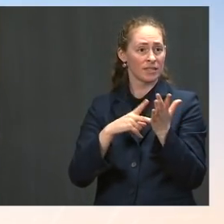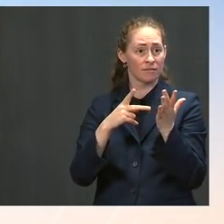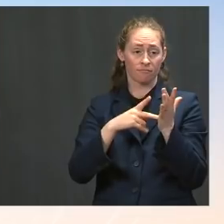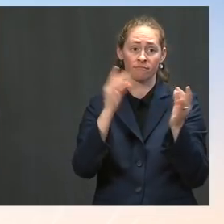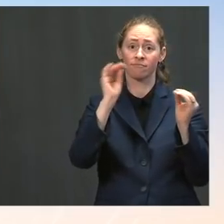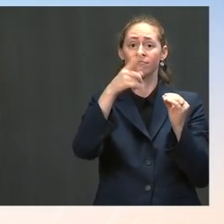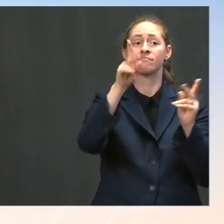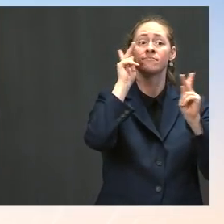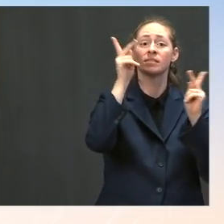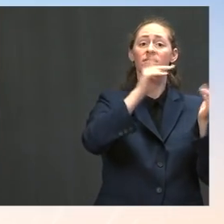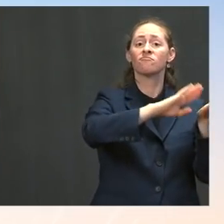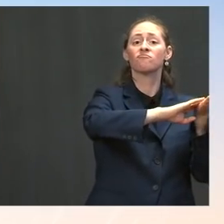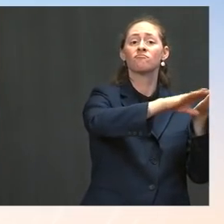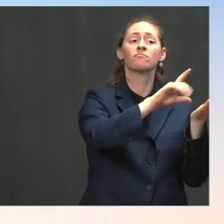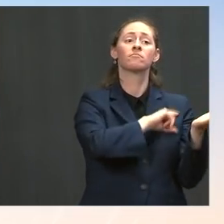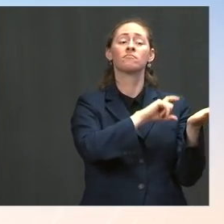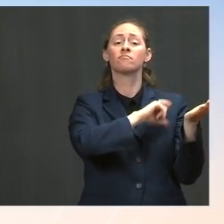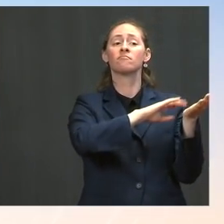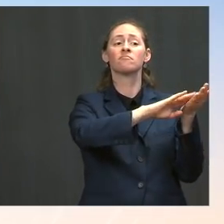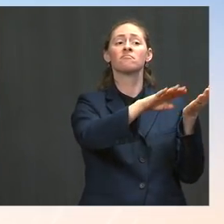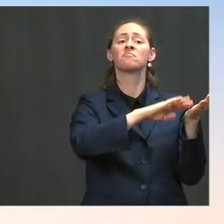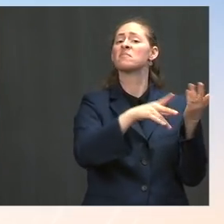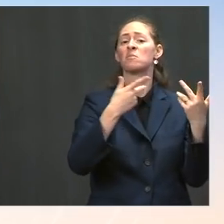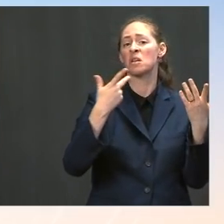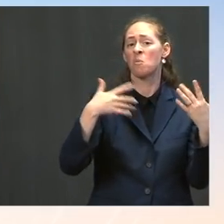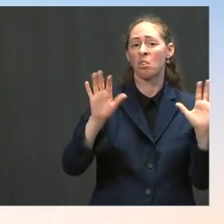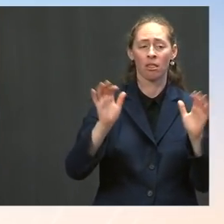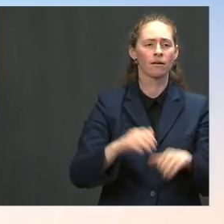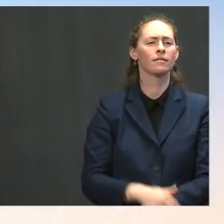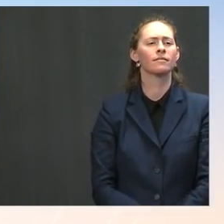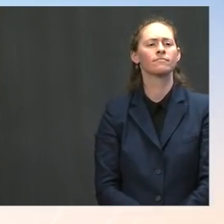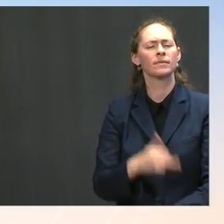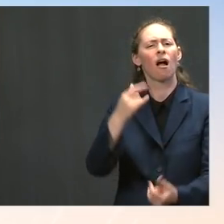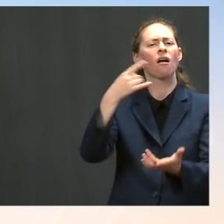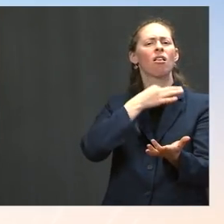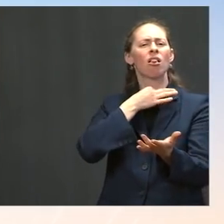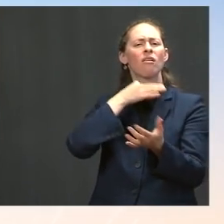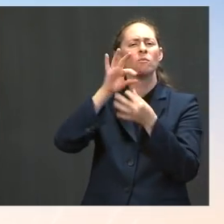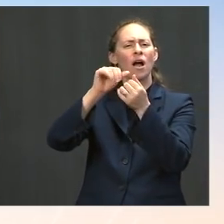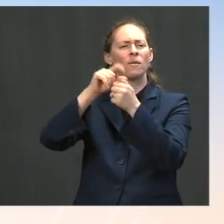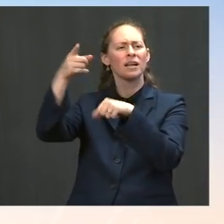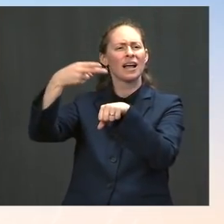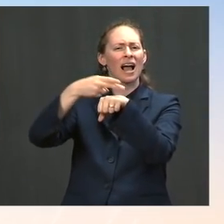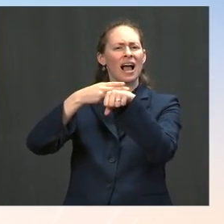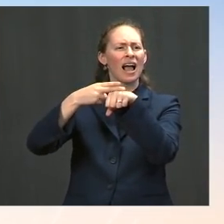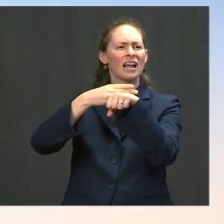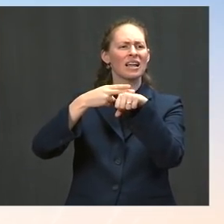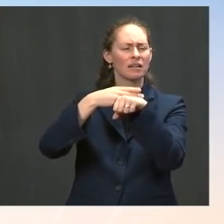Then I want to ask about Haiti. Is there going to be an American delegation or someone from this administration